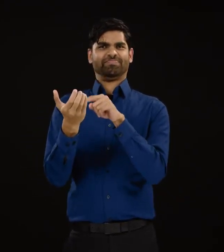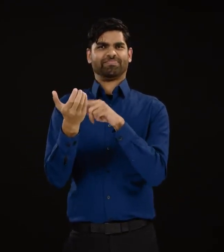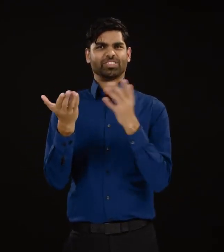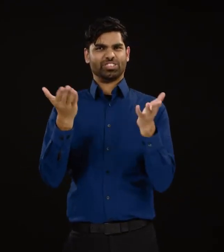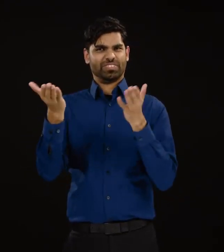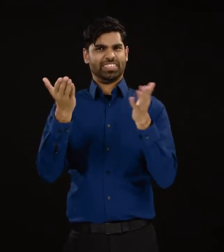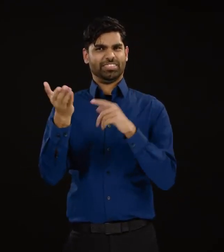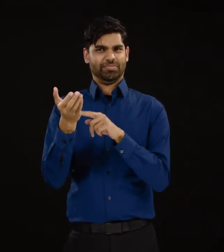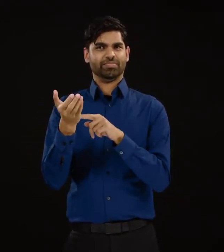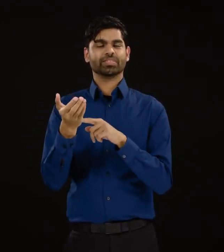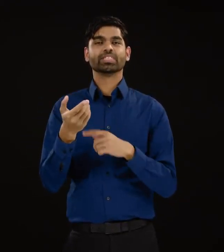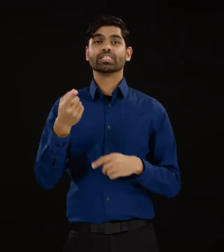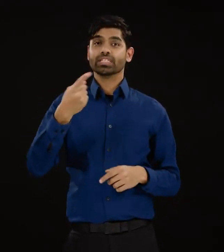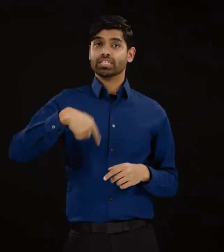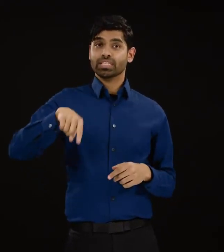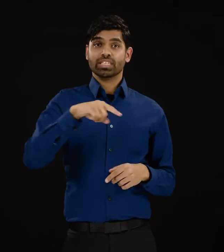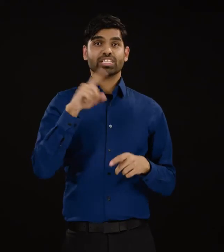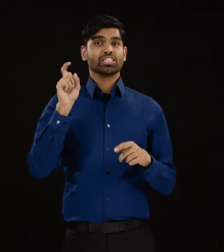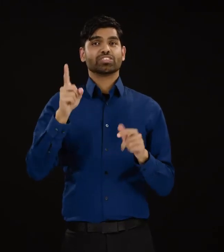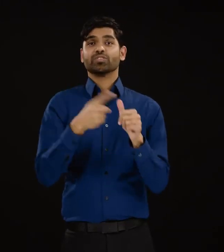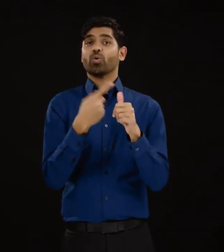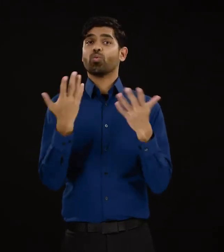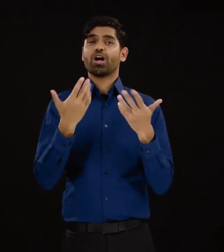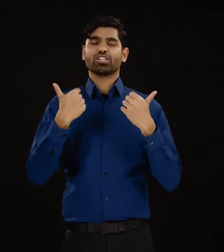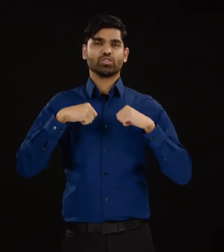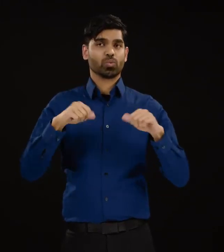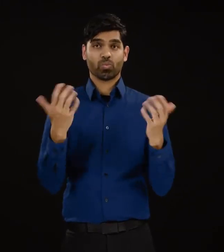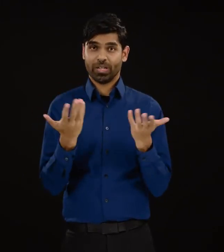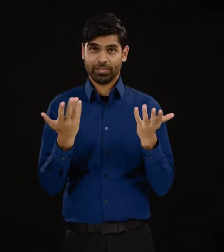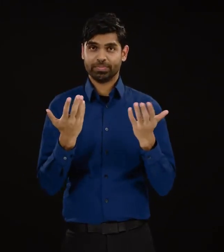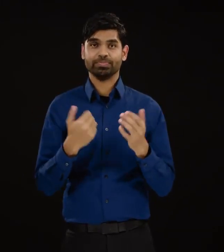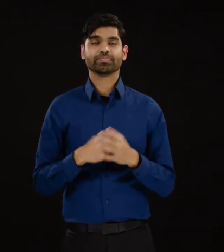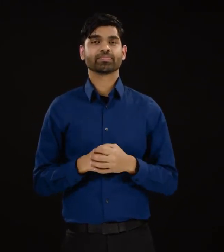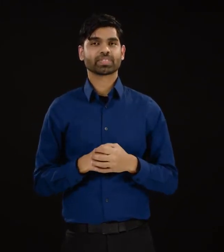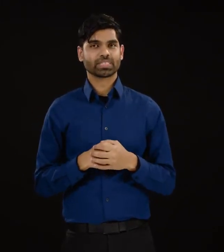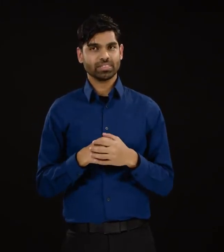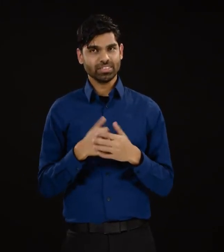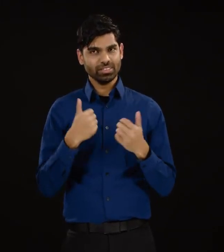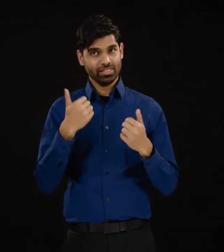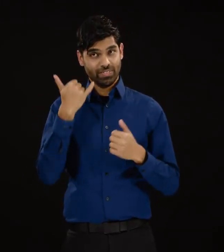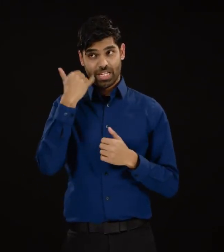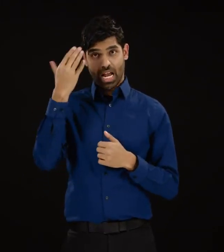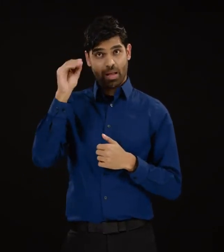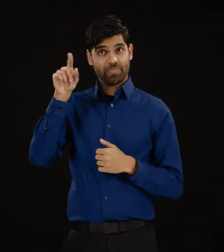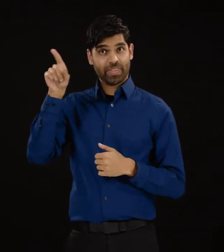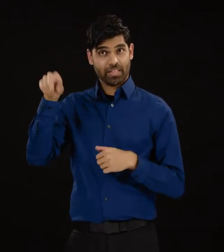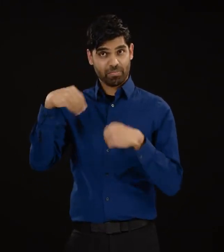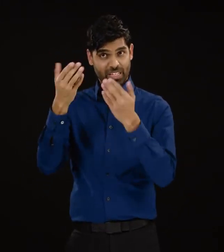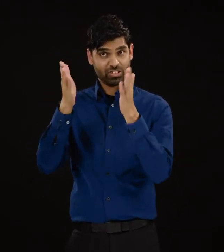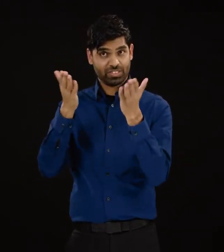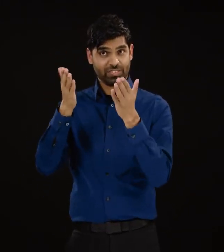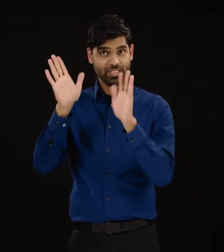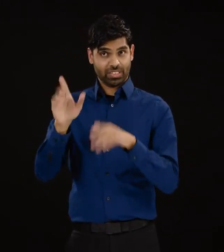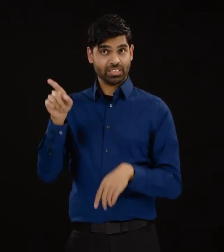Wireless consumers that have a complaint about wireless service, should try to resolve the issue with their service provider.